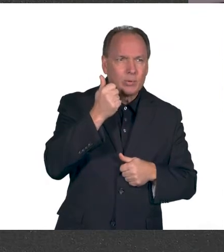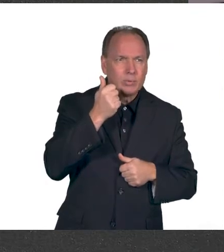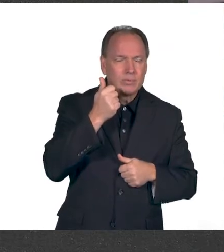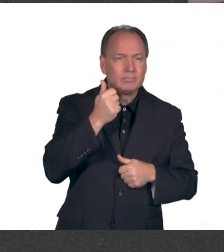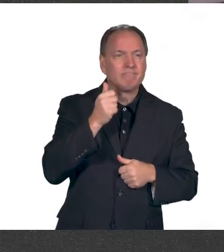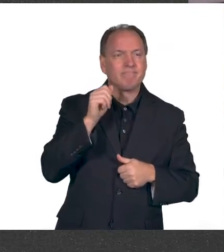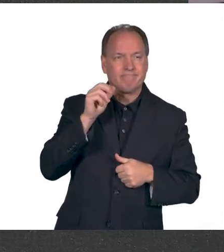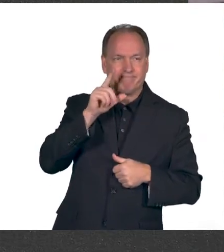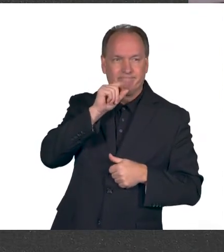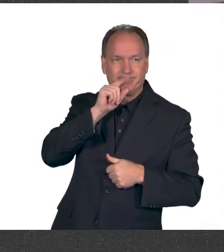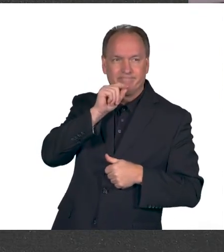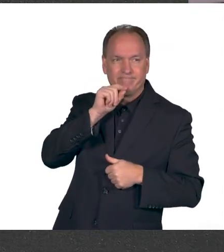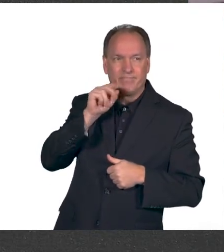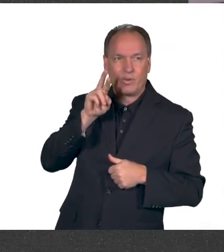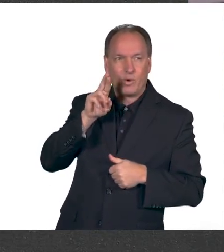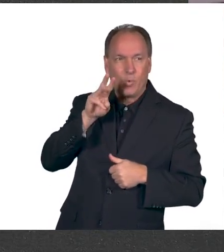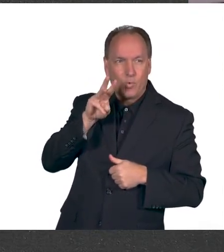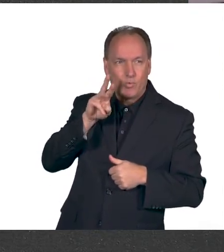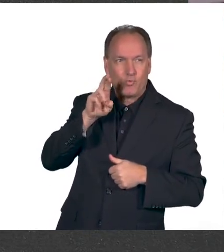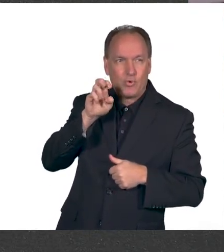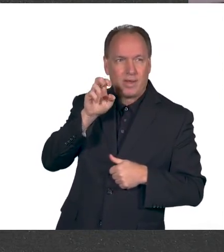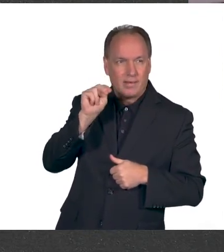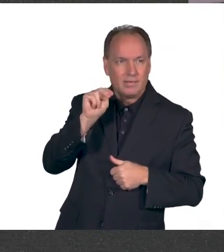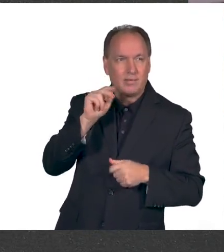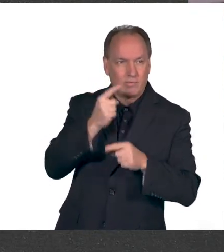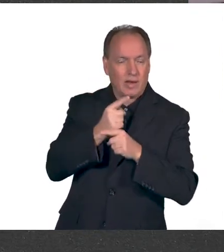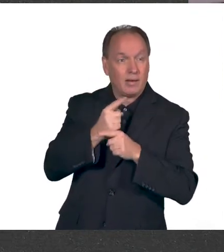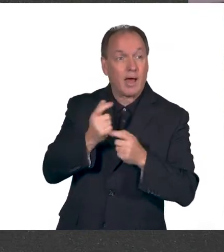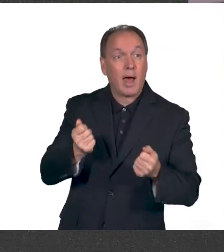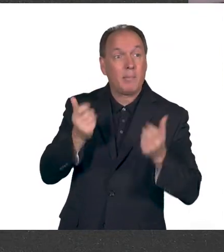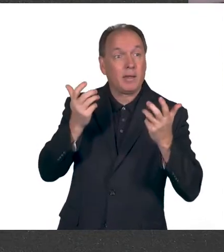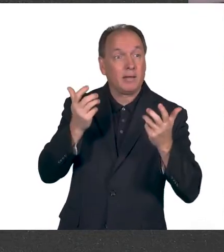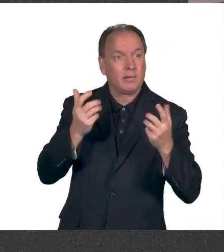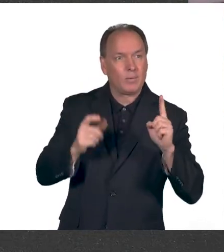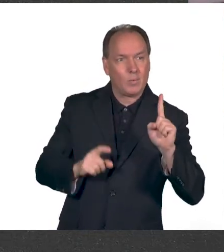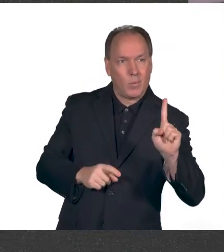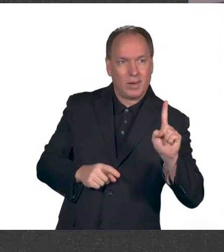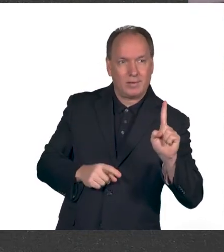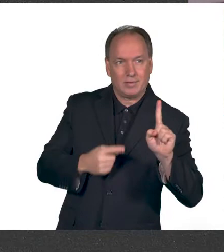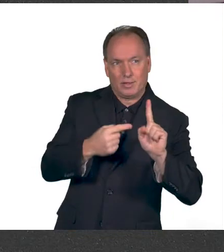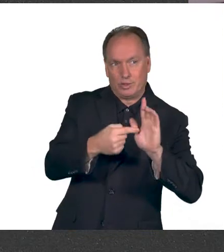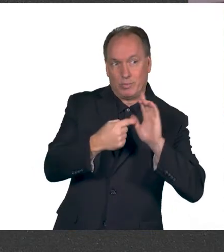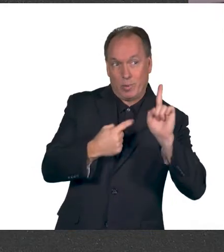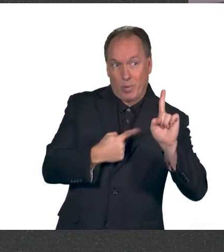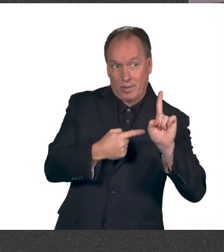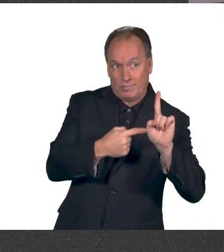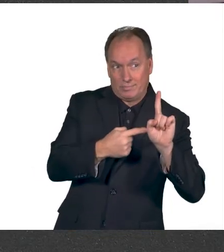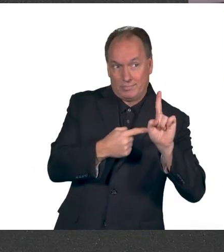Wren. How many snowballs high was wren? One, can you show me one finger?